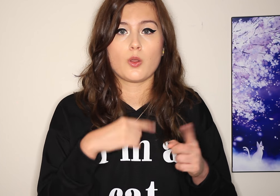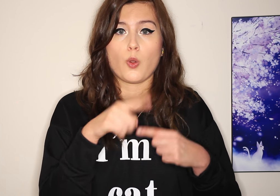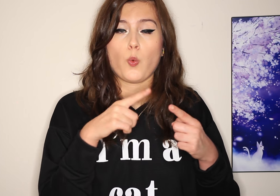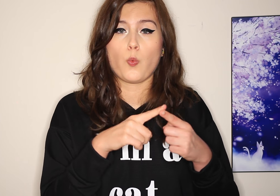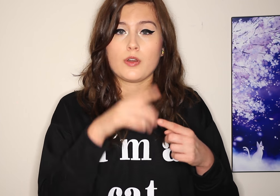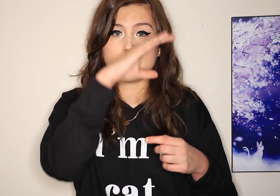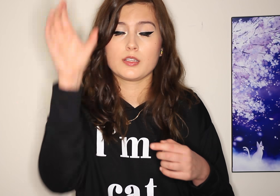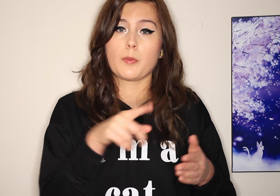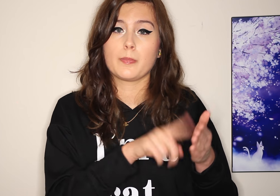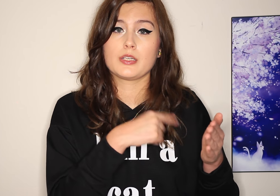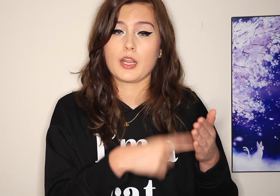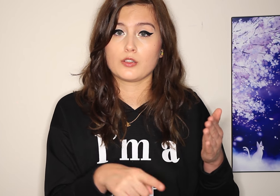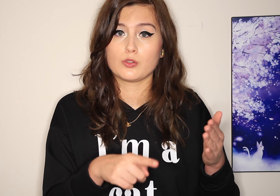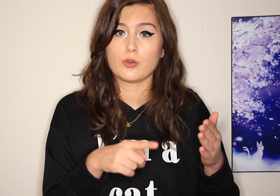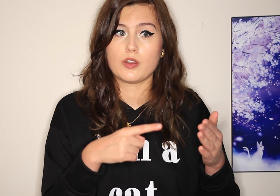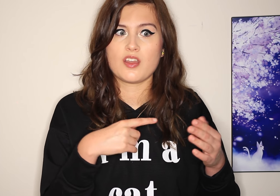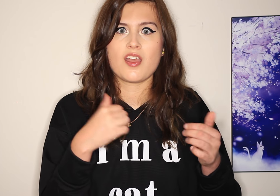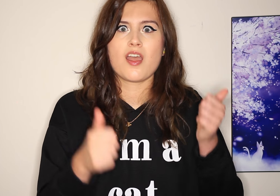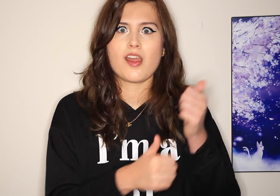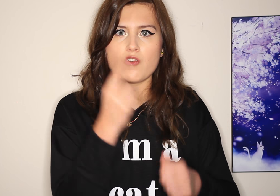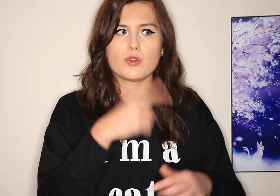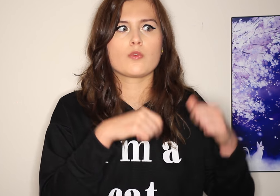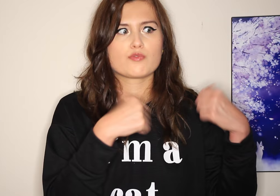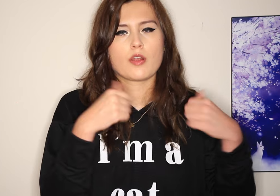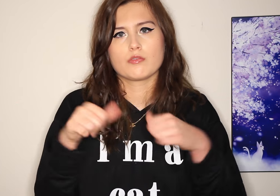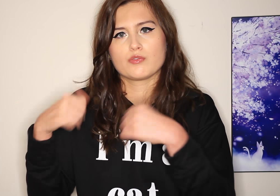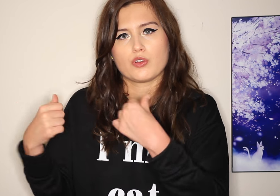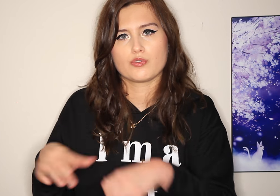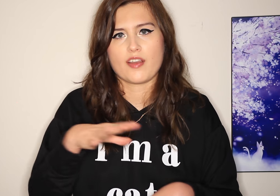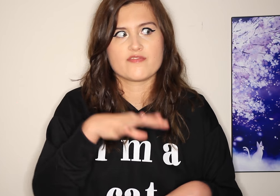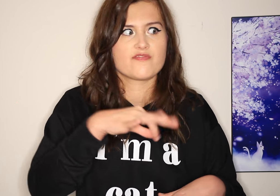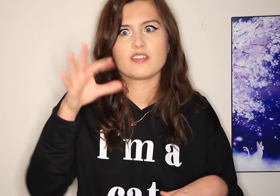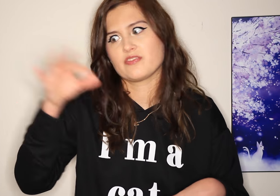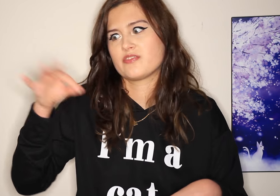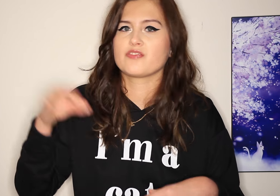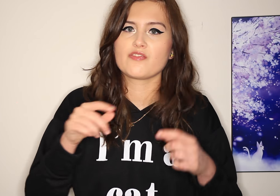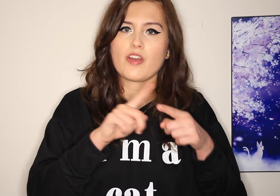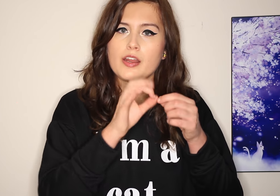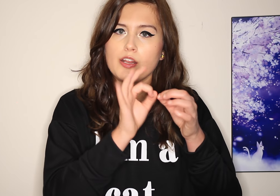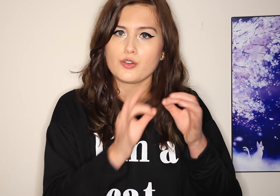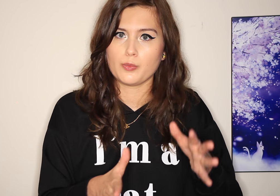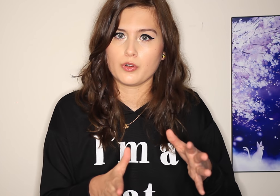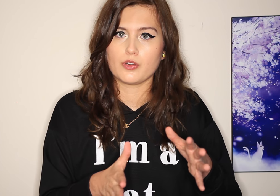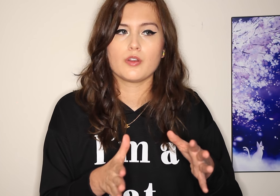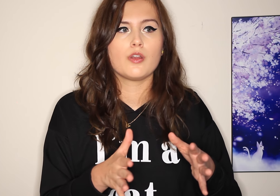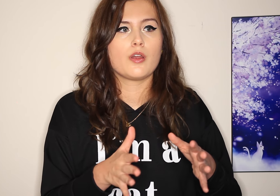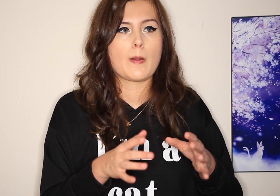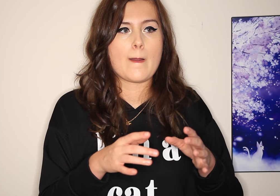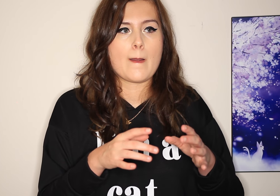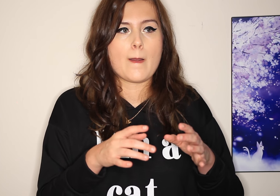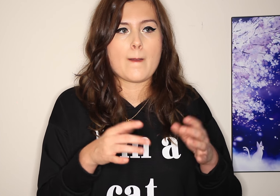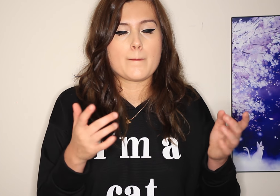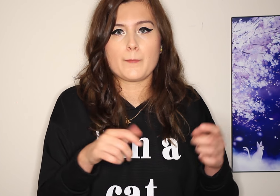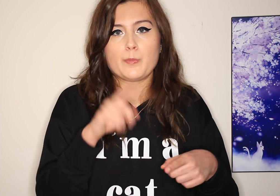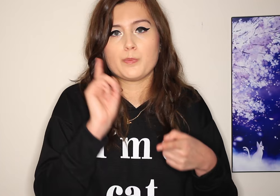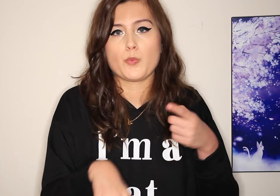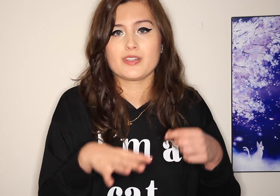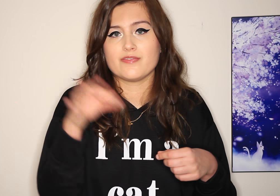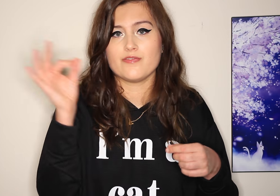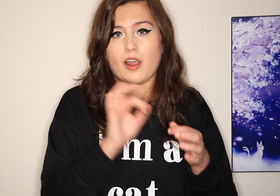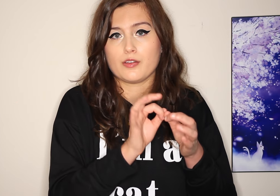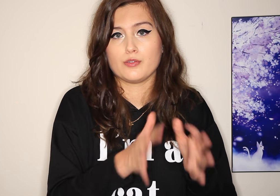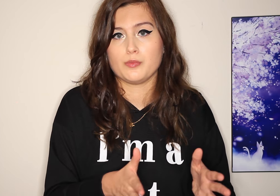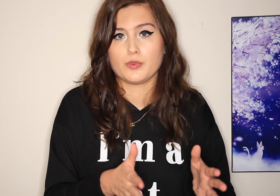When the company canceled, everyone was trying to find another interpreter, but we couldn’t find any.